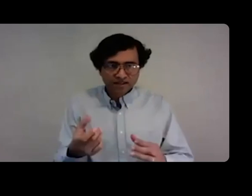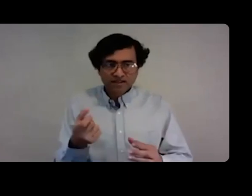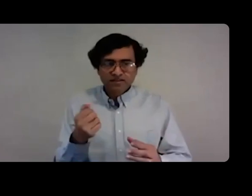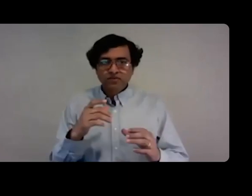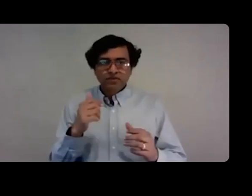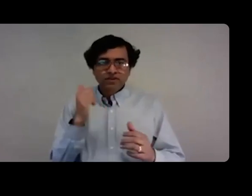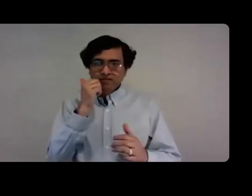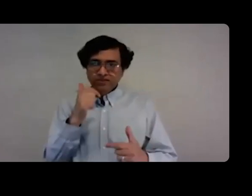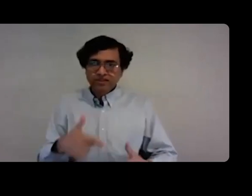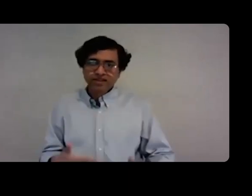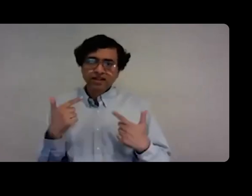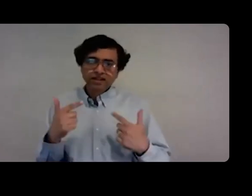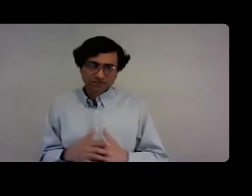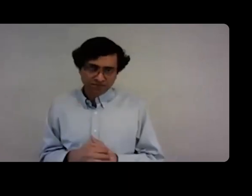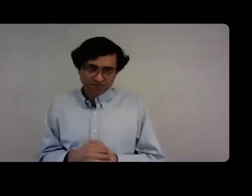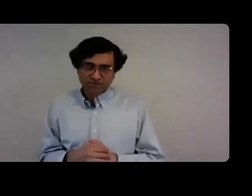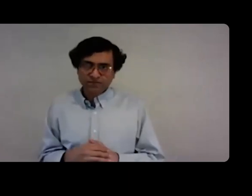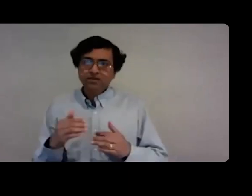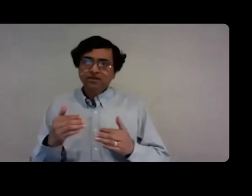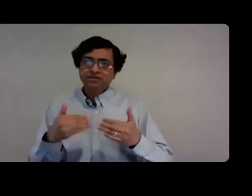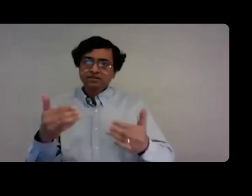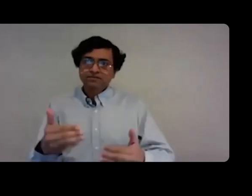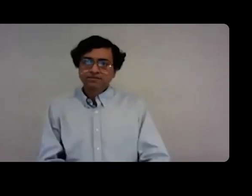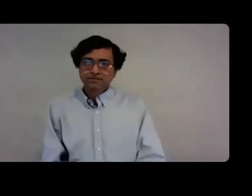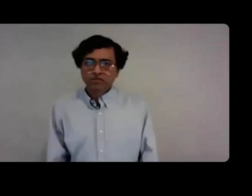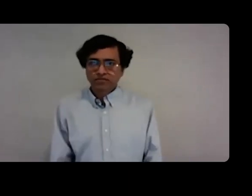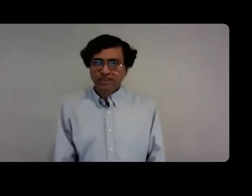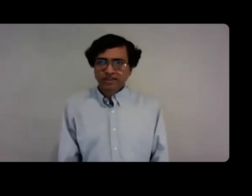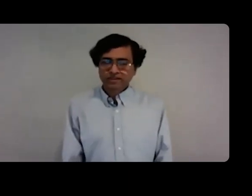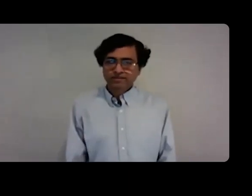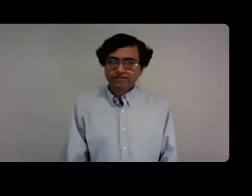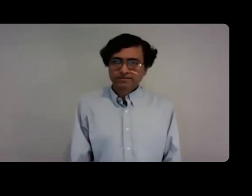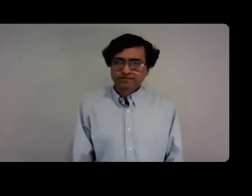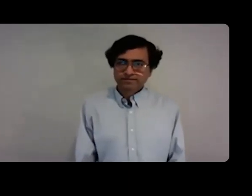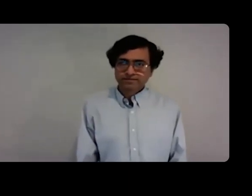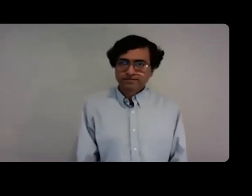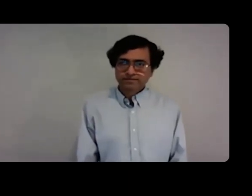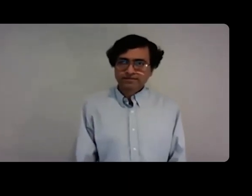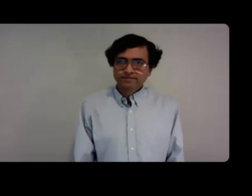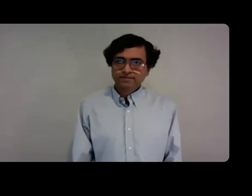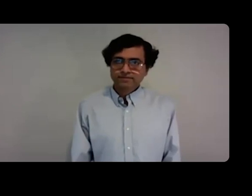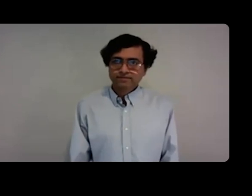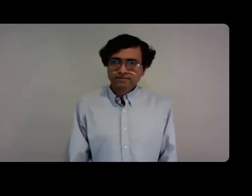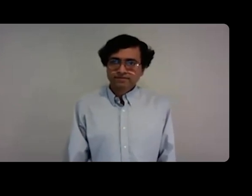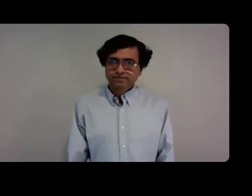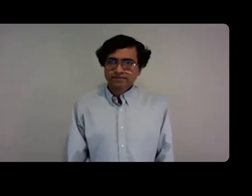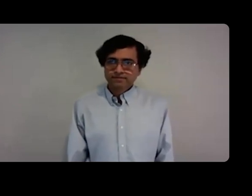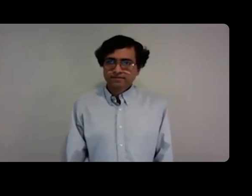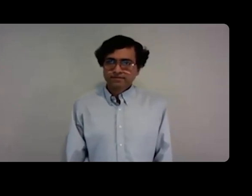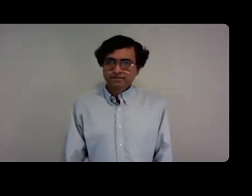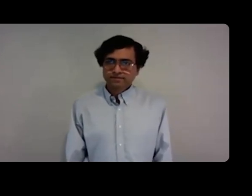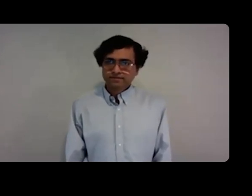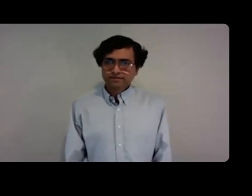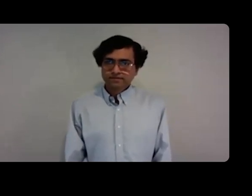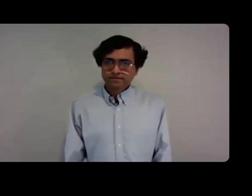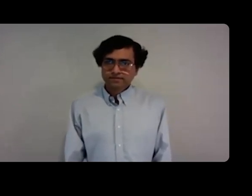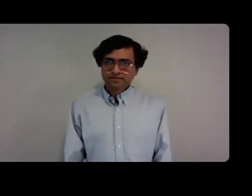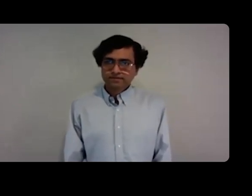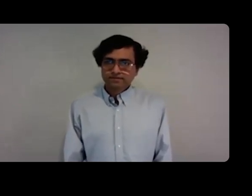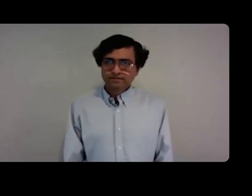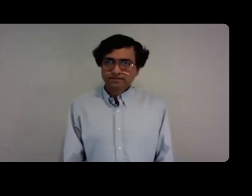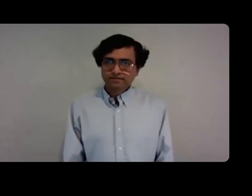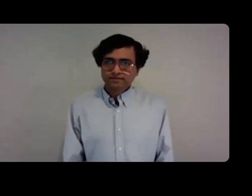So the green exclamation point hovers over the person who is uttering the comment.